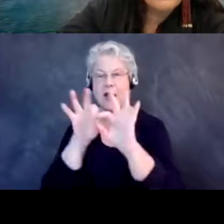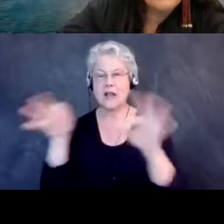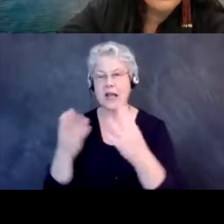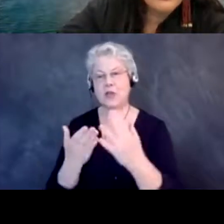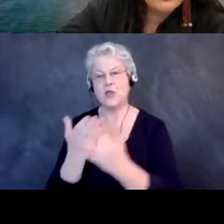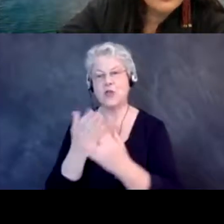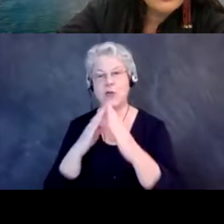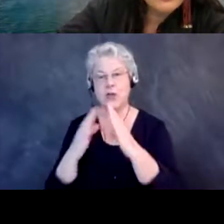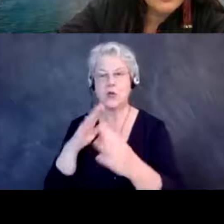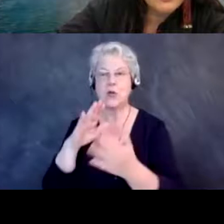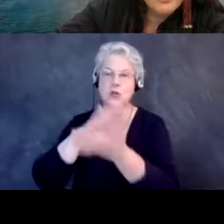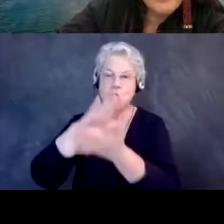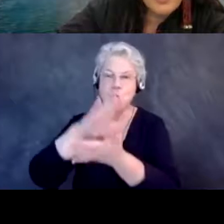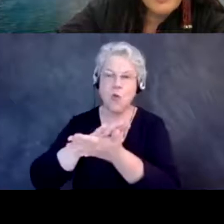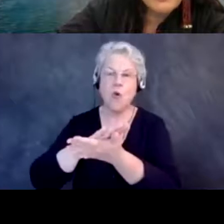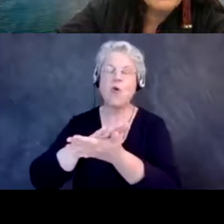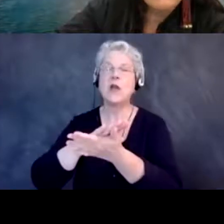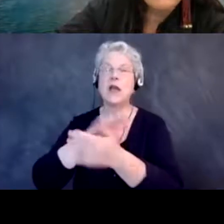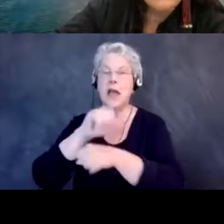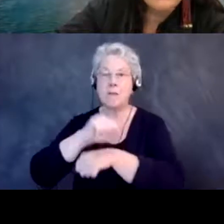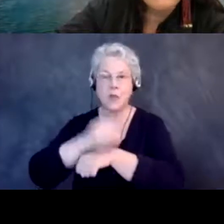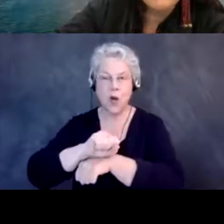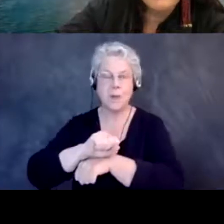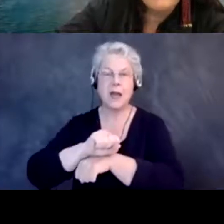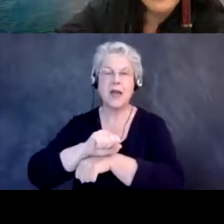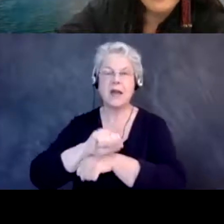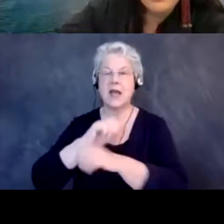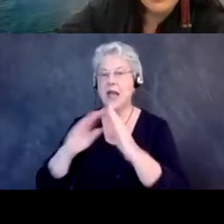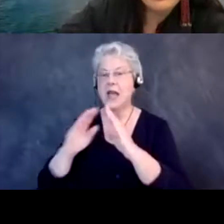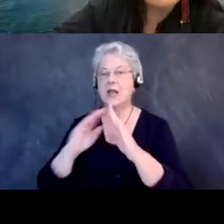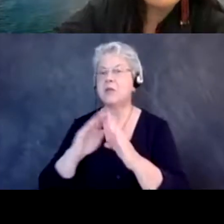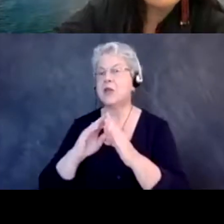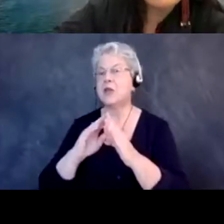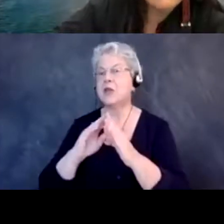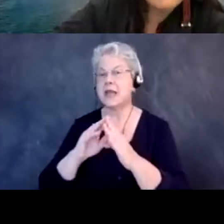through your schools, through your employment, through your community signage. Next one.